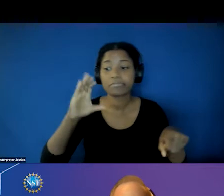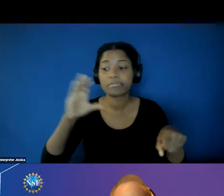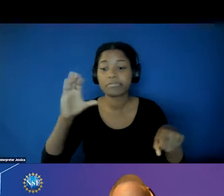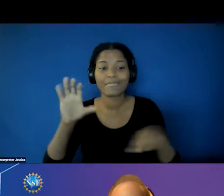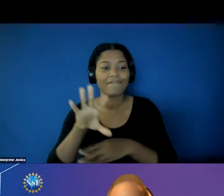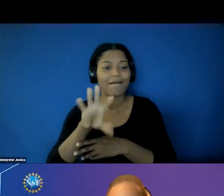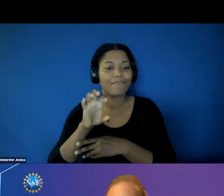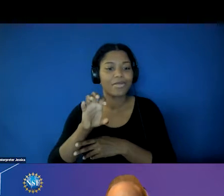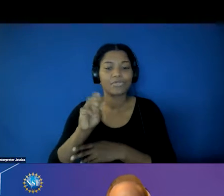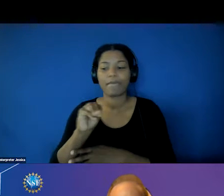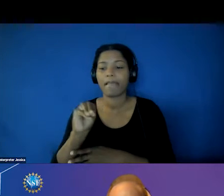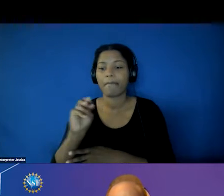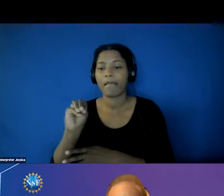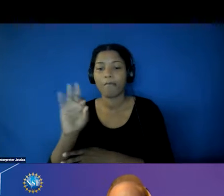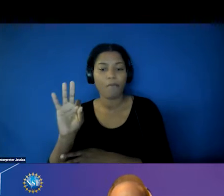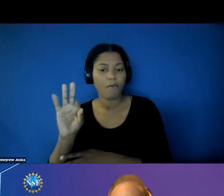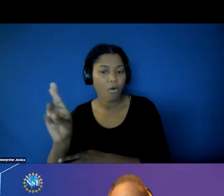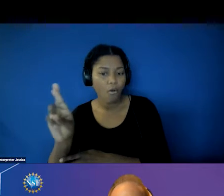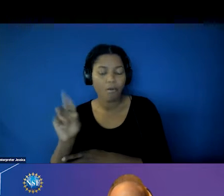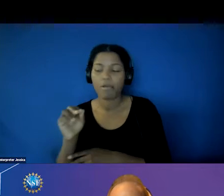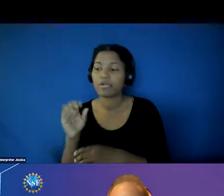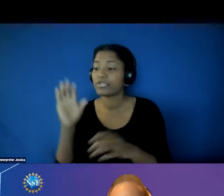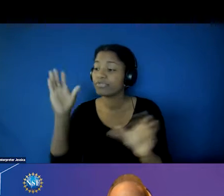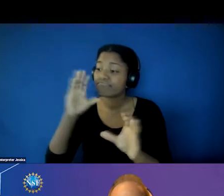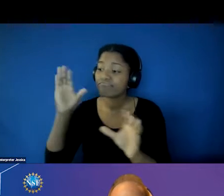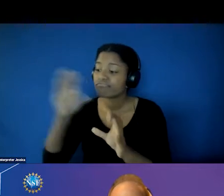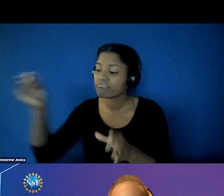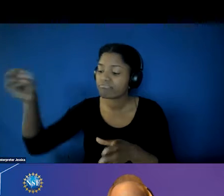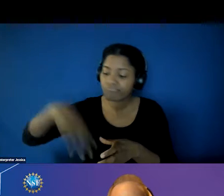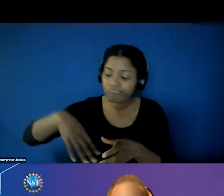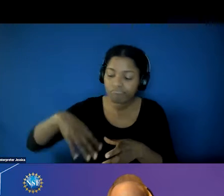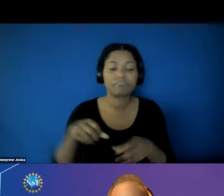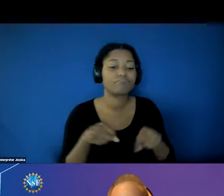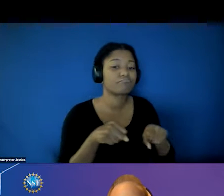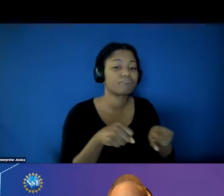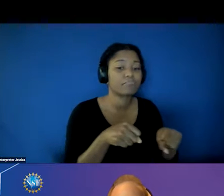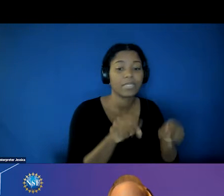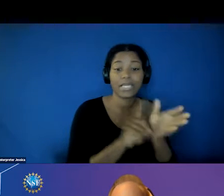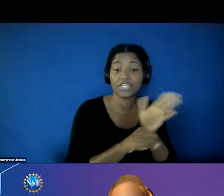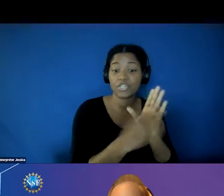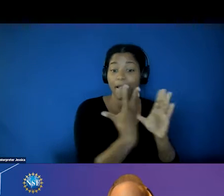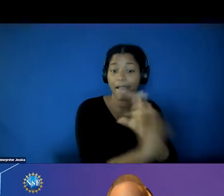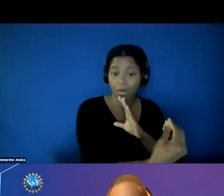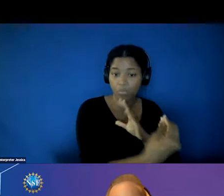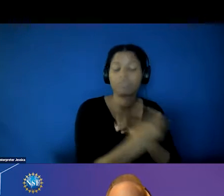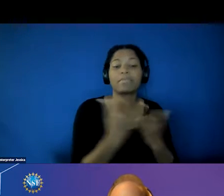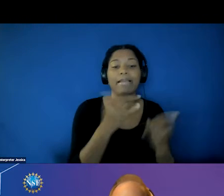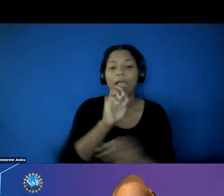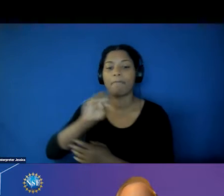in the cart, and you go through the, checkout line and you go back to your lab and you plug it in, and you're off and running.